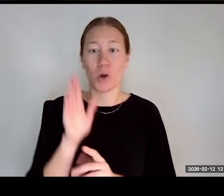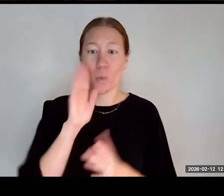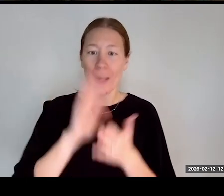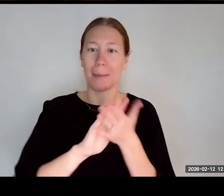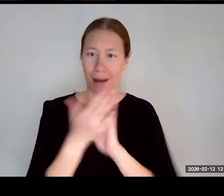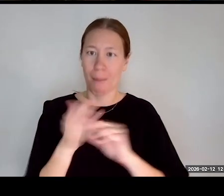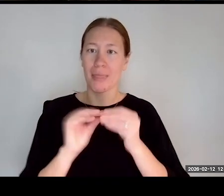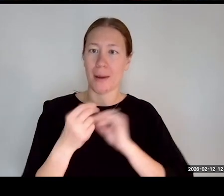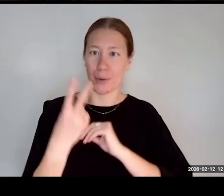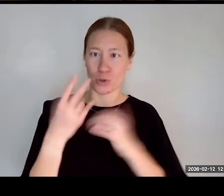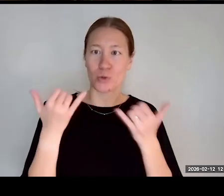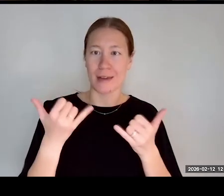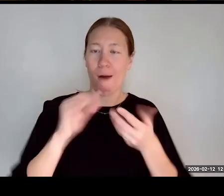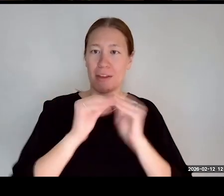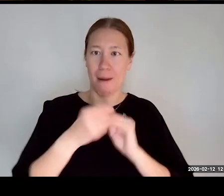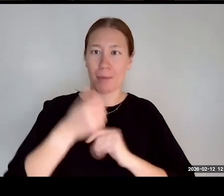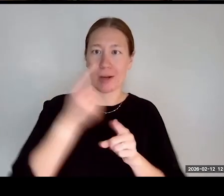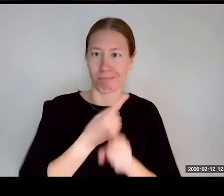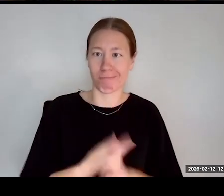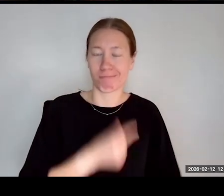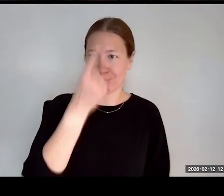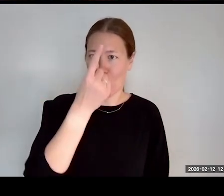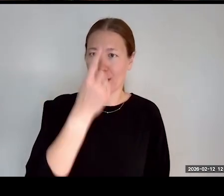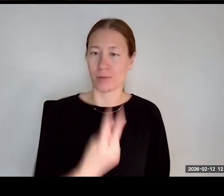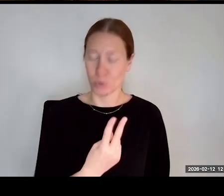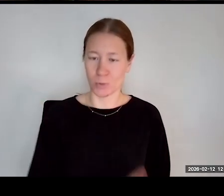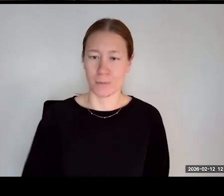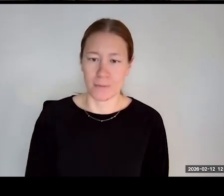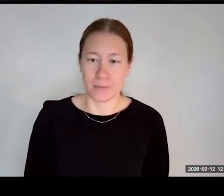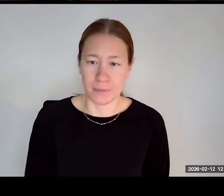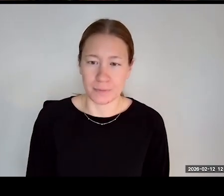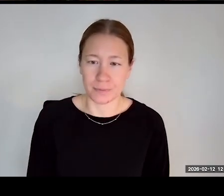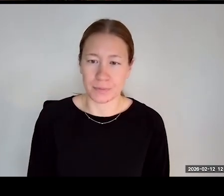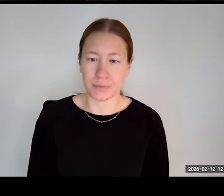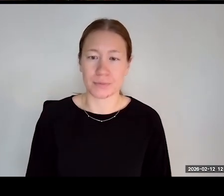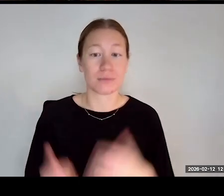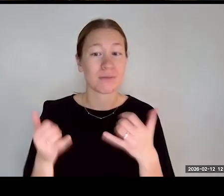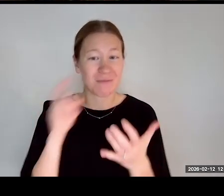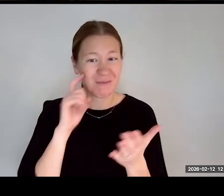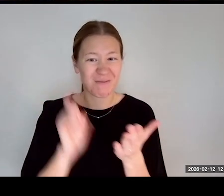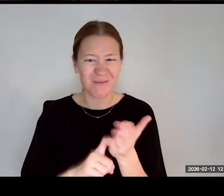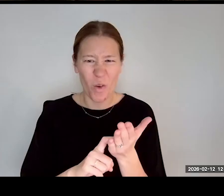so that the numbering makes sense. Now what you might notice here is I've lost my spacing between my list items.